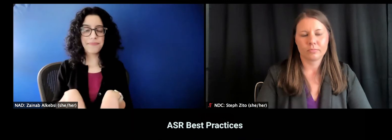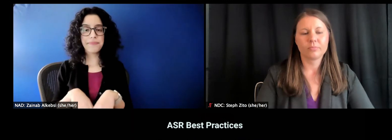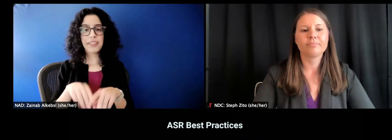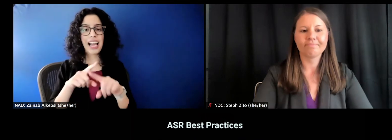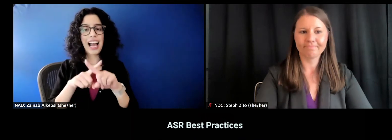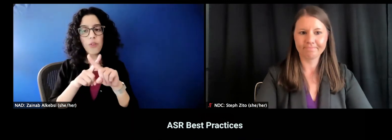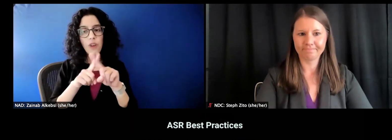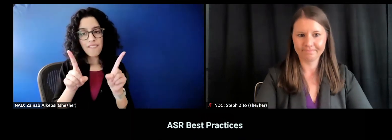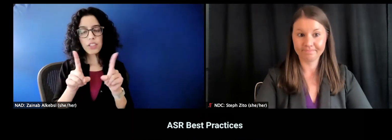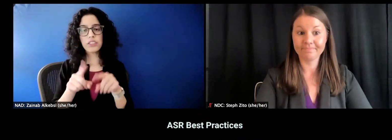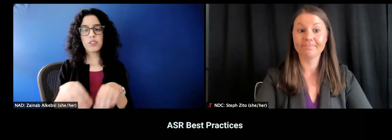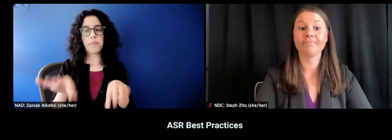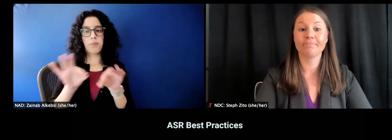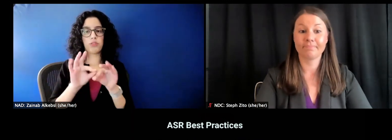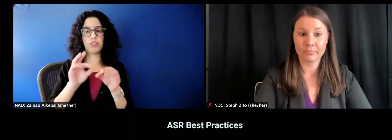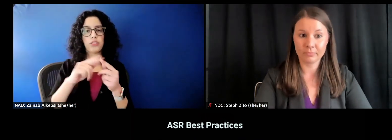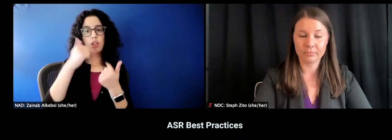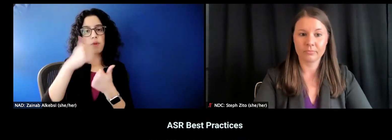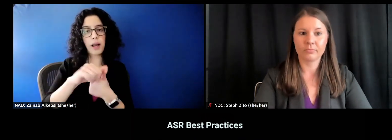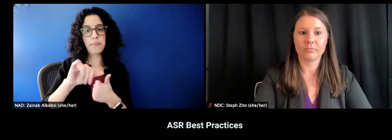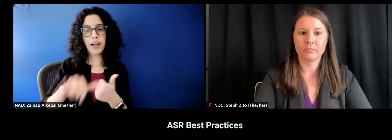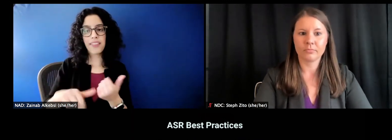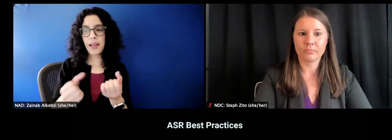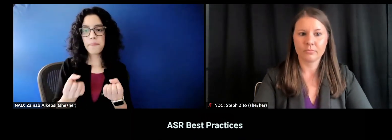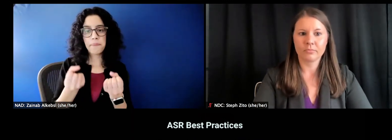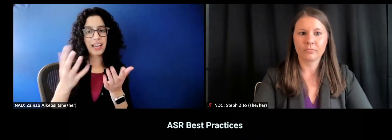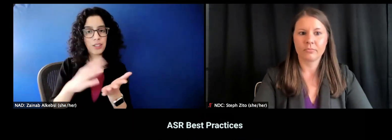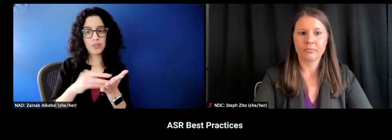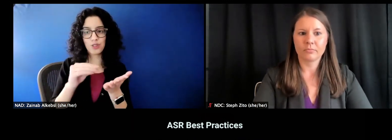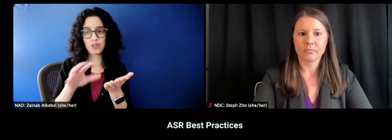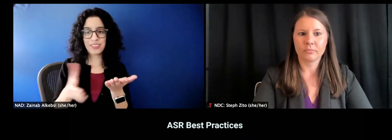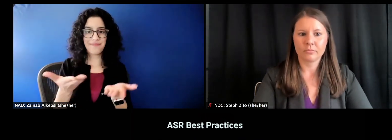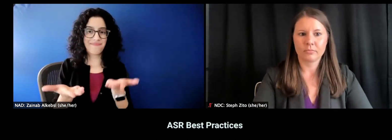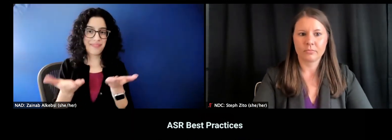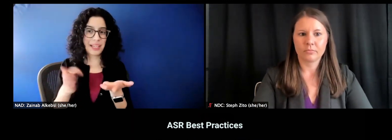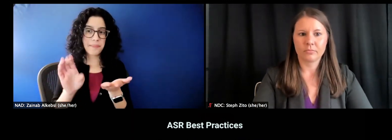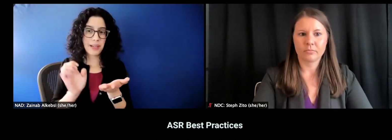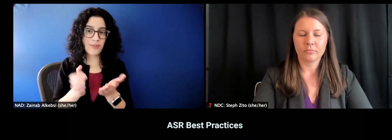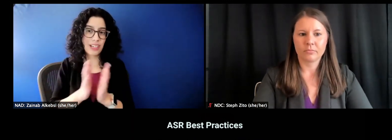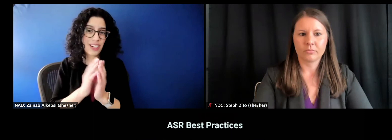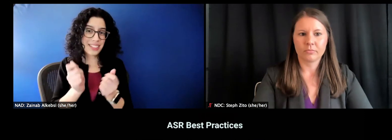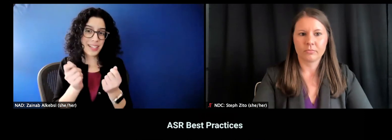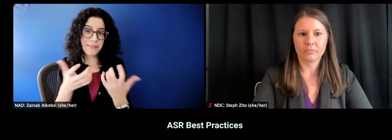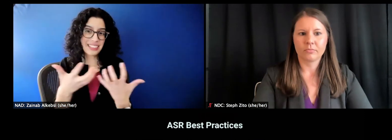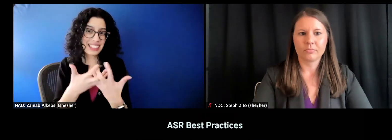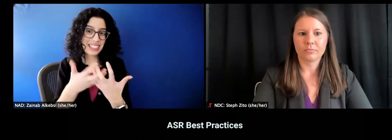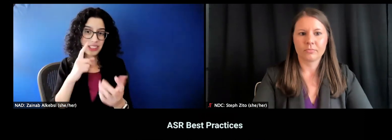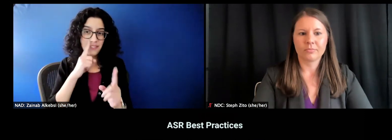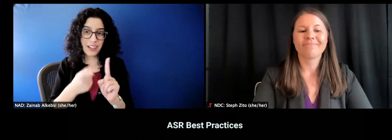However, it is important to remember that many students may be requesting accommodations